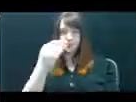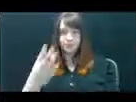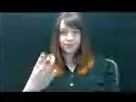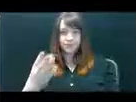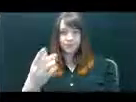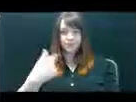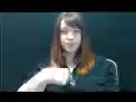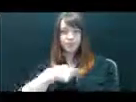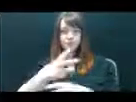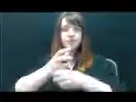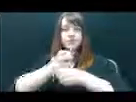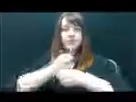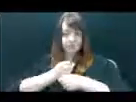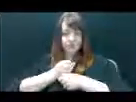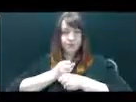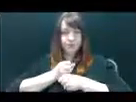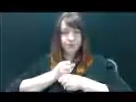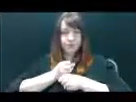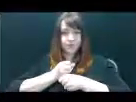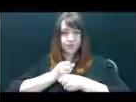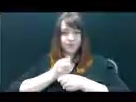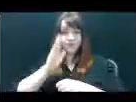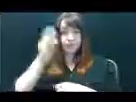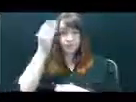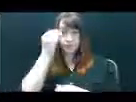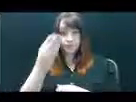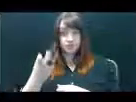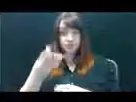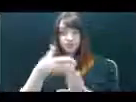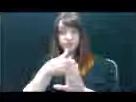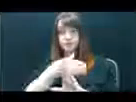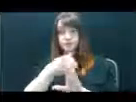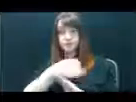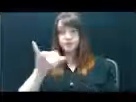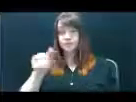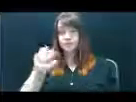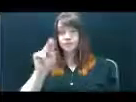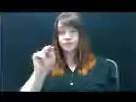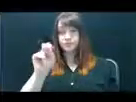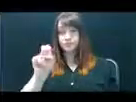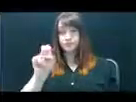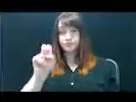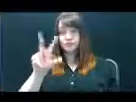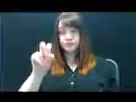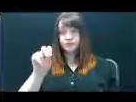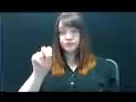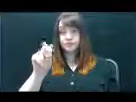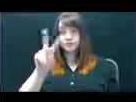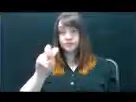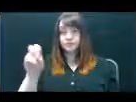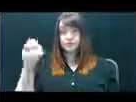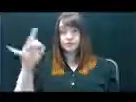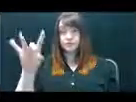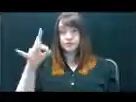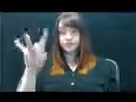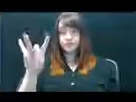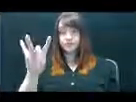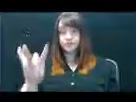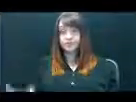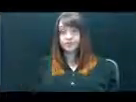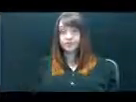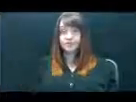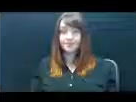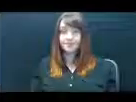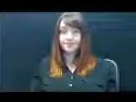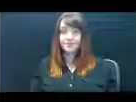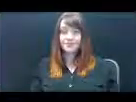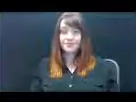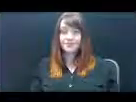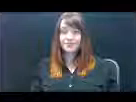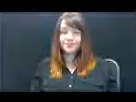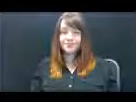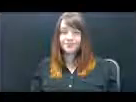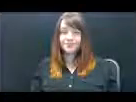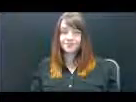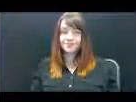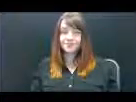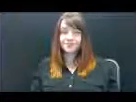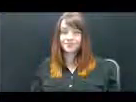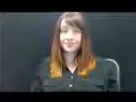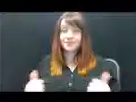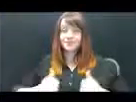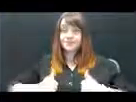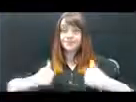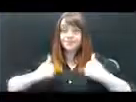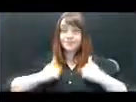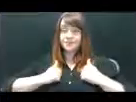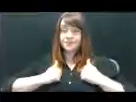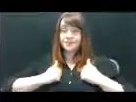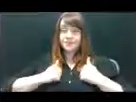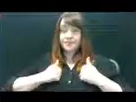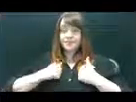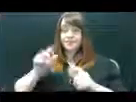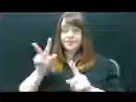status no later than June 30, 2018. The address to mail the application to is: